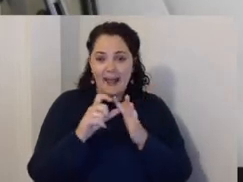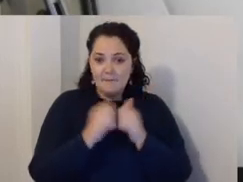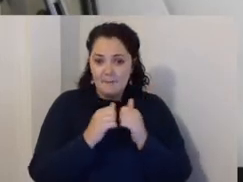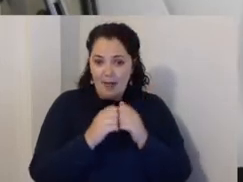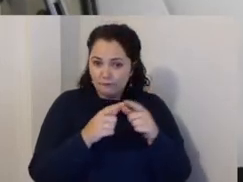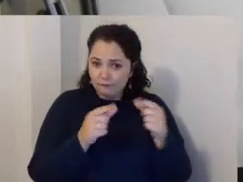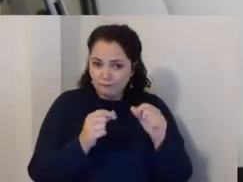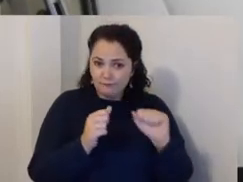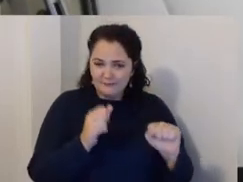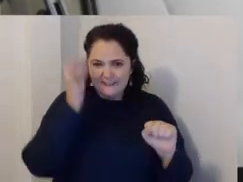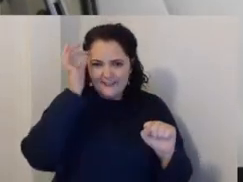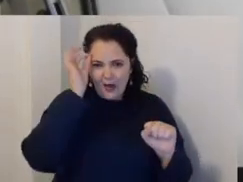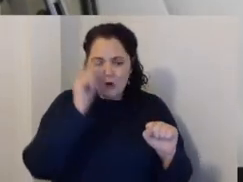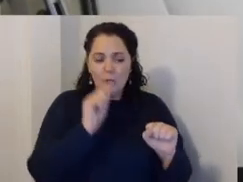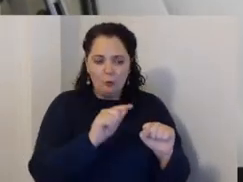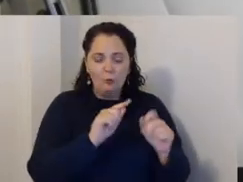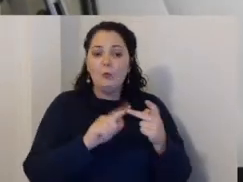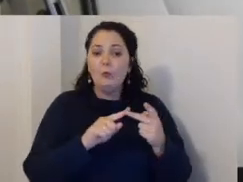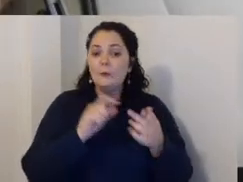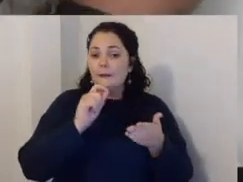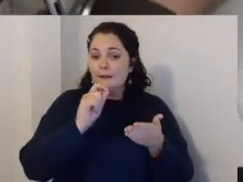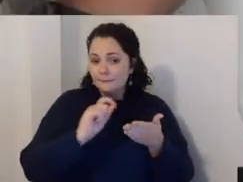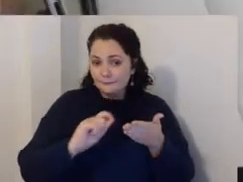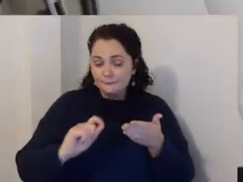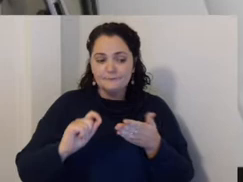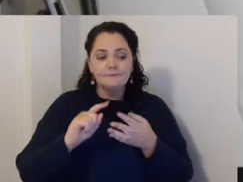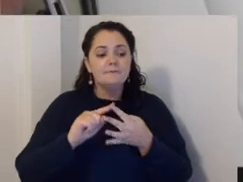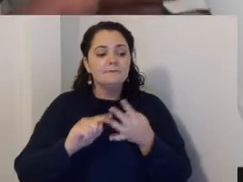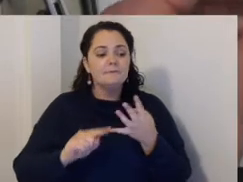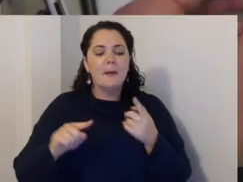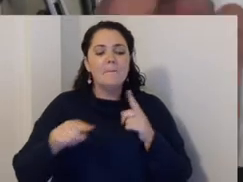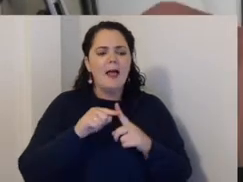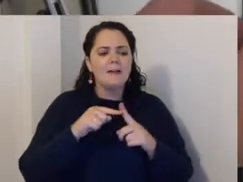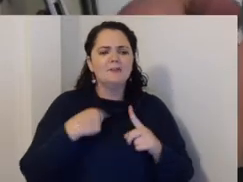my charcoal I've got my graphite and then I have a couple of erasers, a couple of plastic erasers